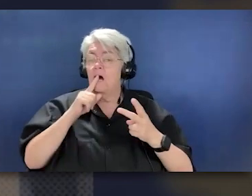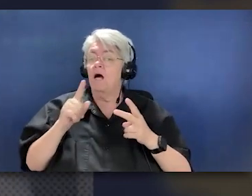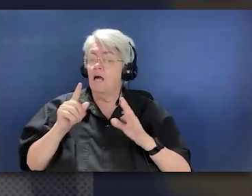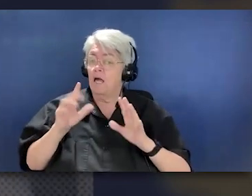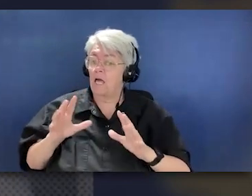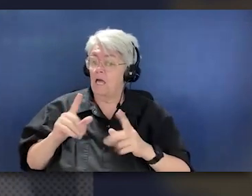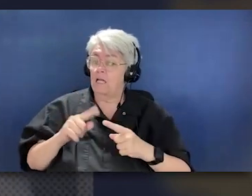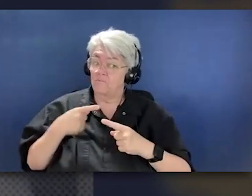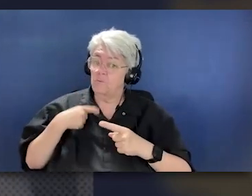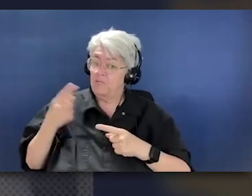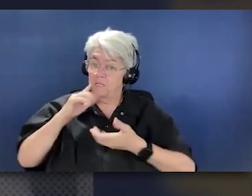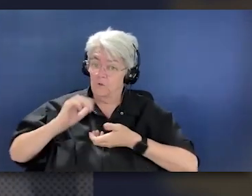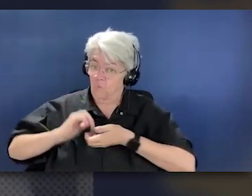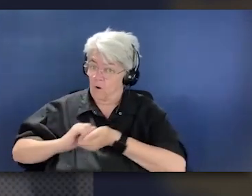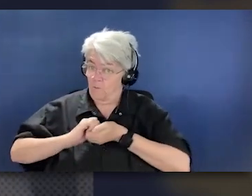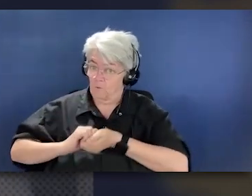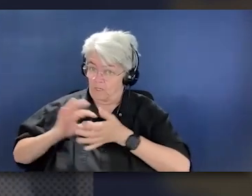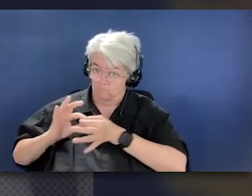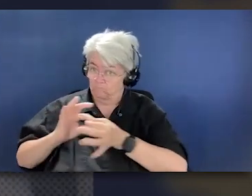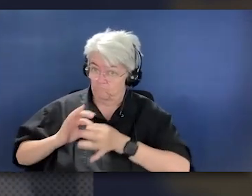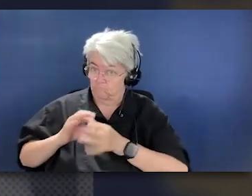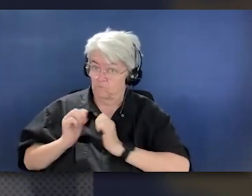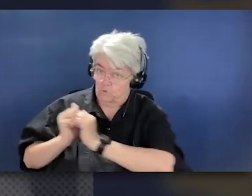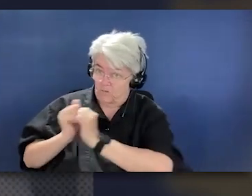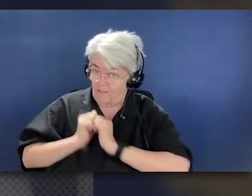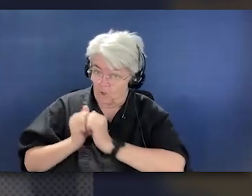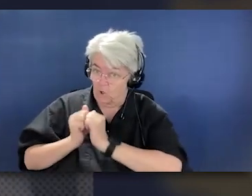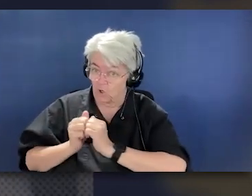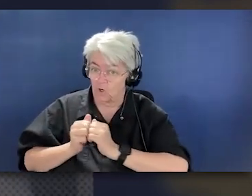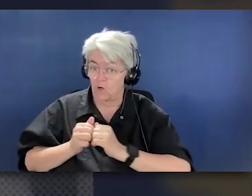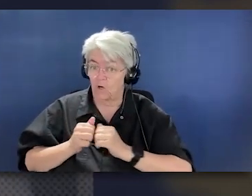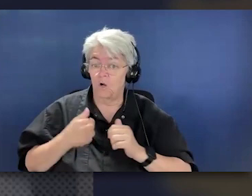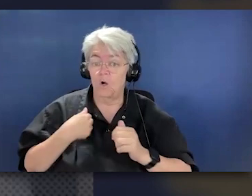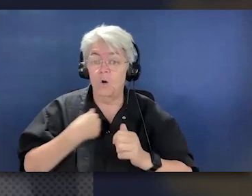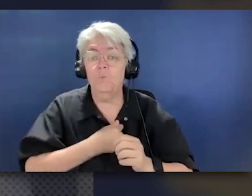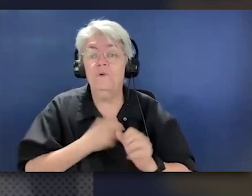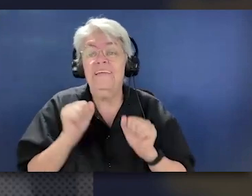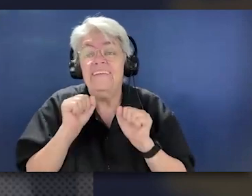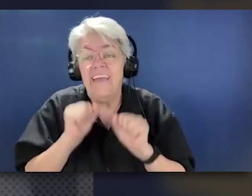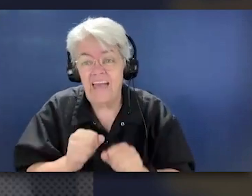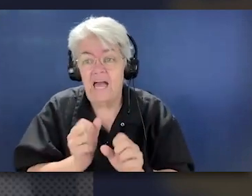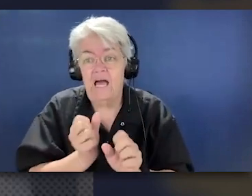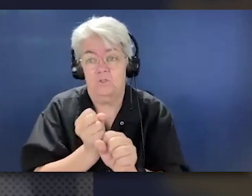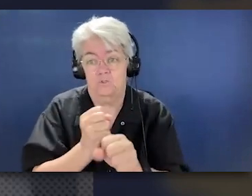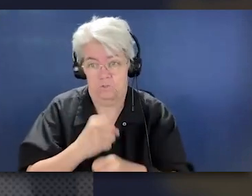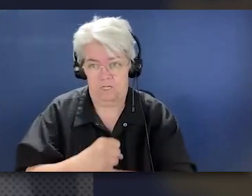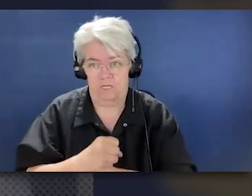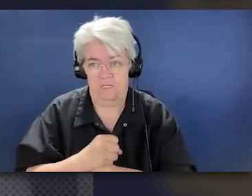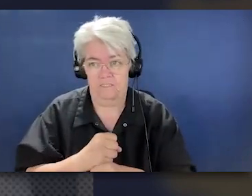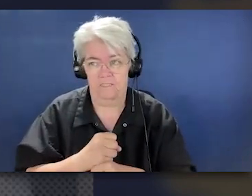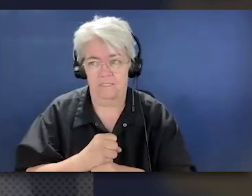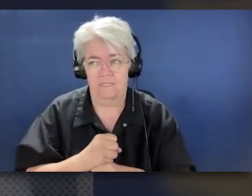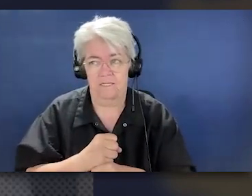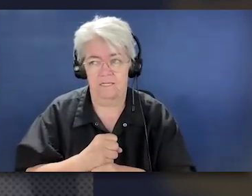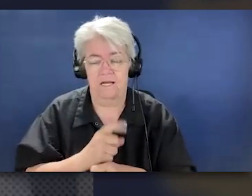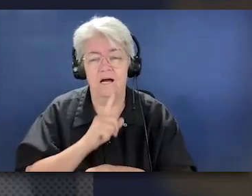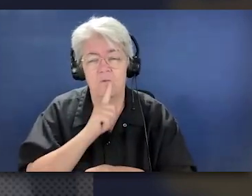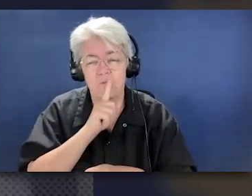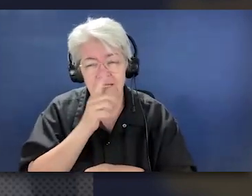I think that we still have the chance to build a really interesting educational conversation in